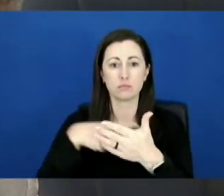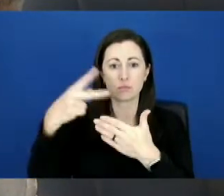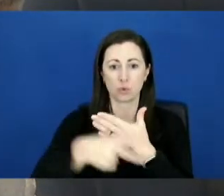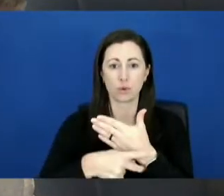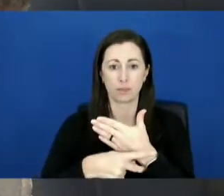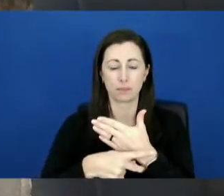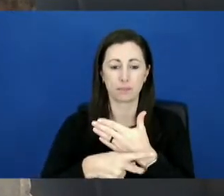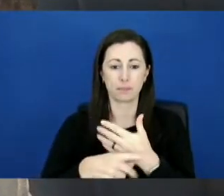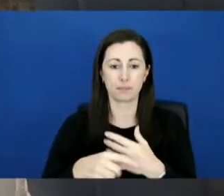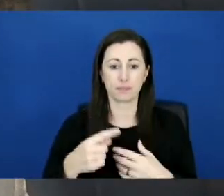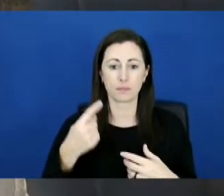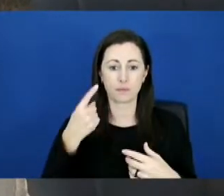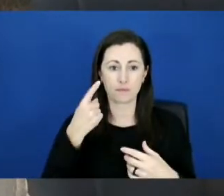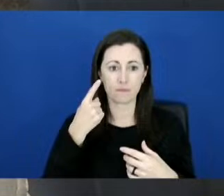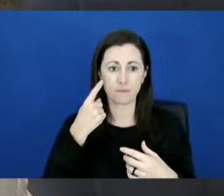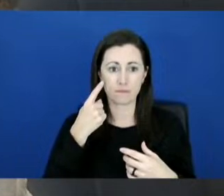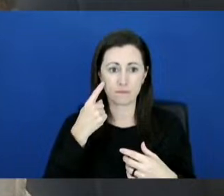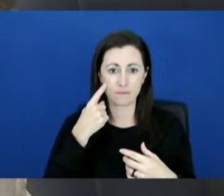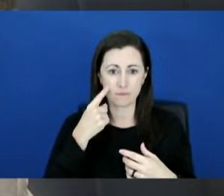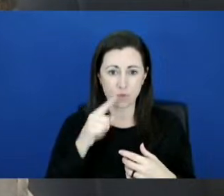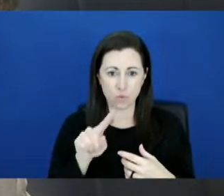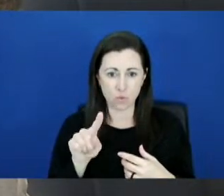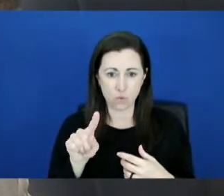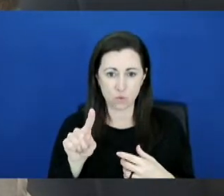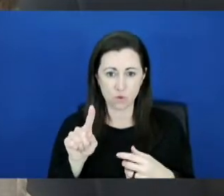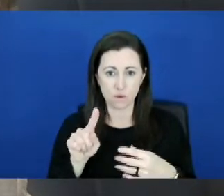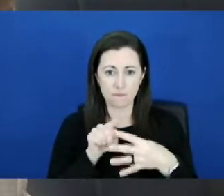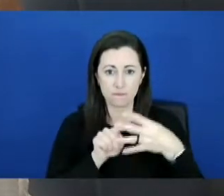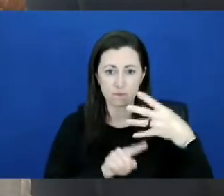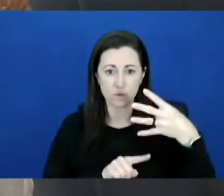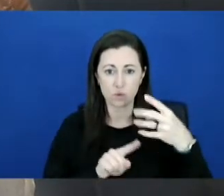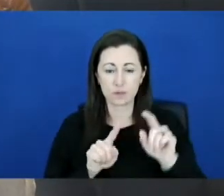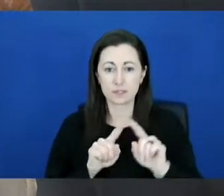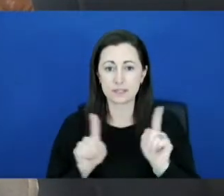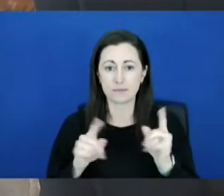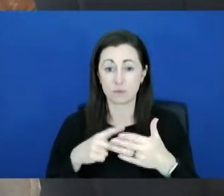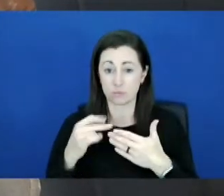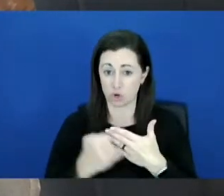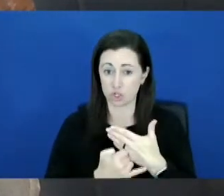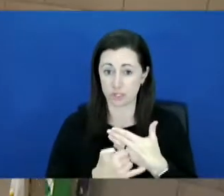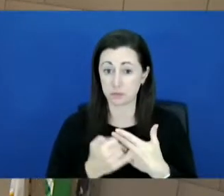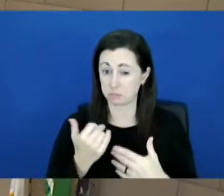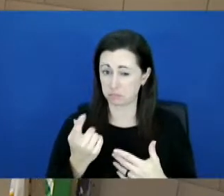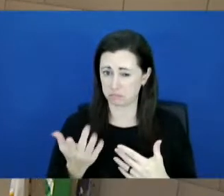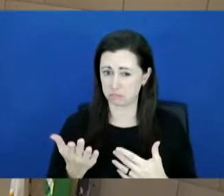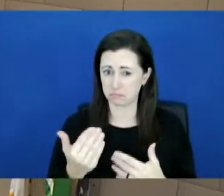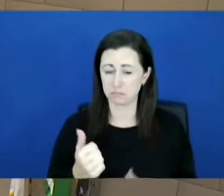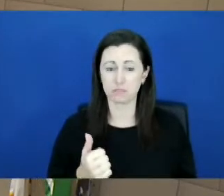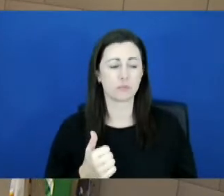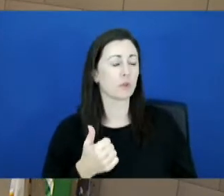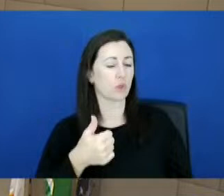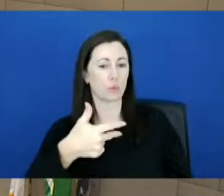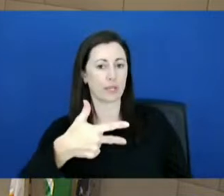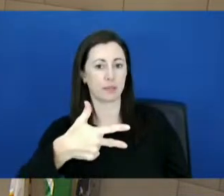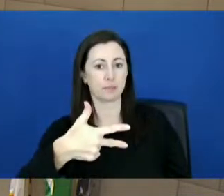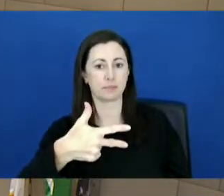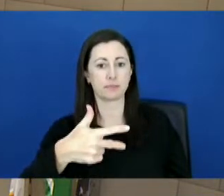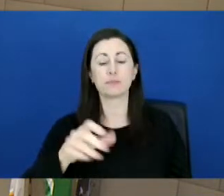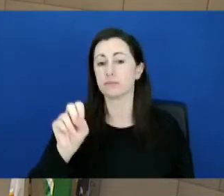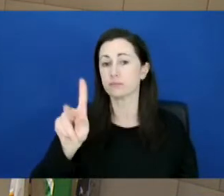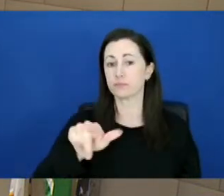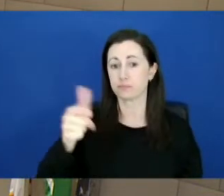SUBSIST I PROGRAM PROPOSALS FOR